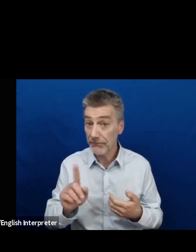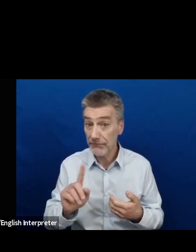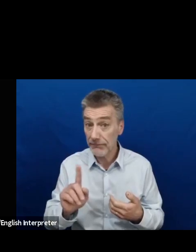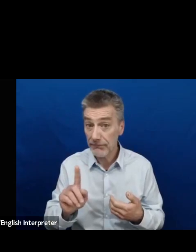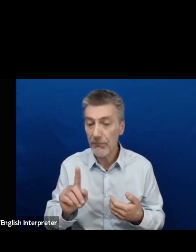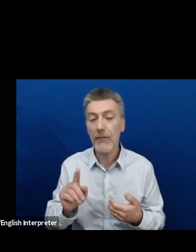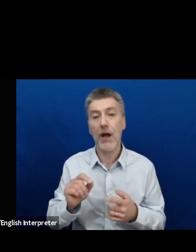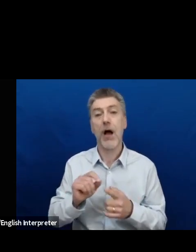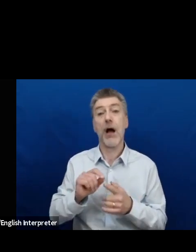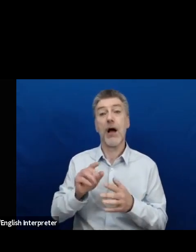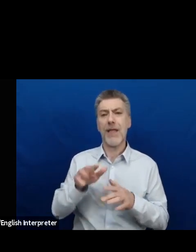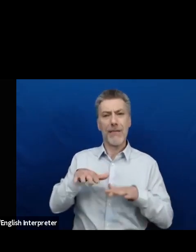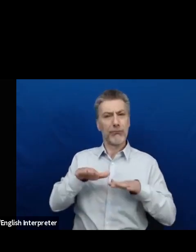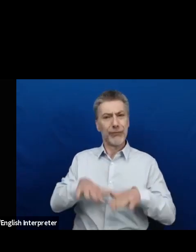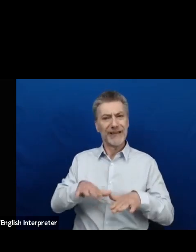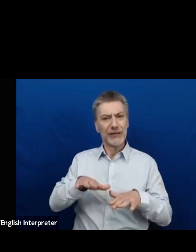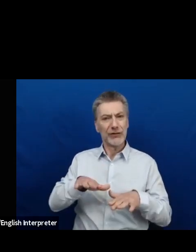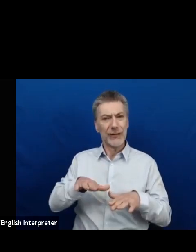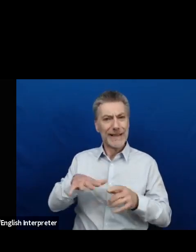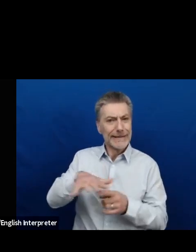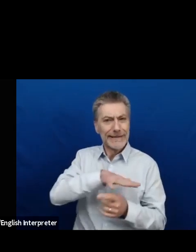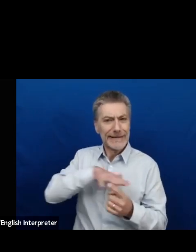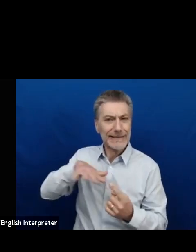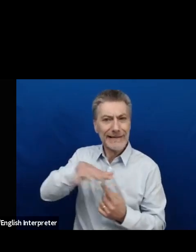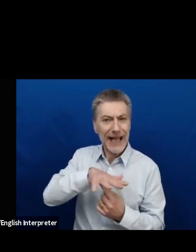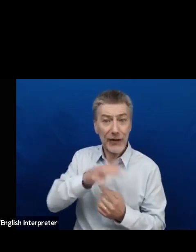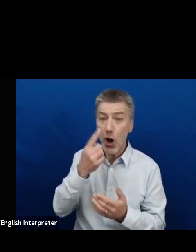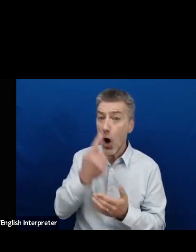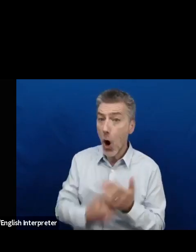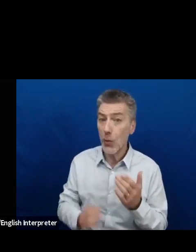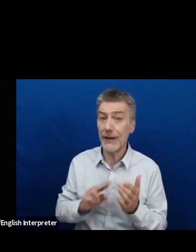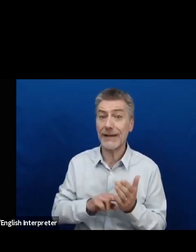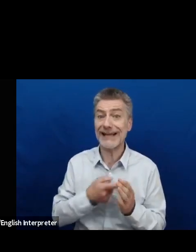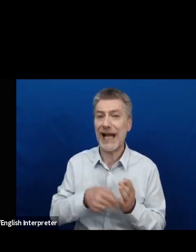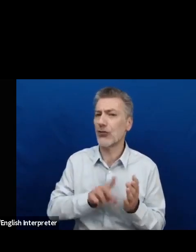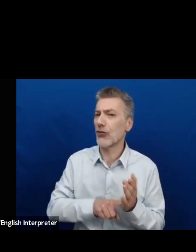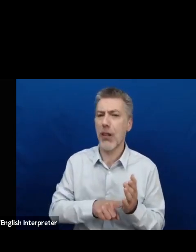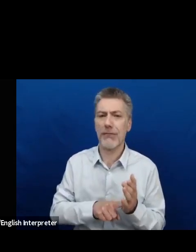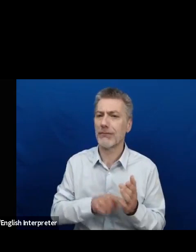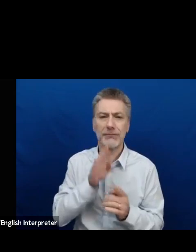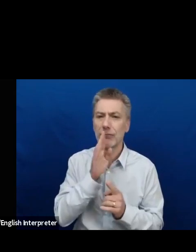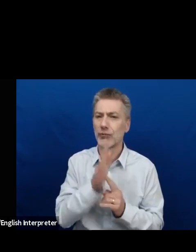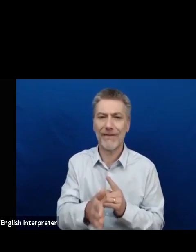examples of states that are presented as nation states while their activities